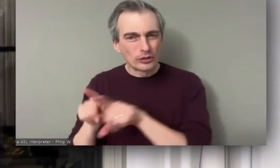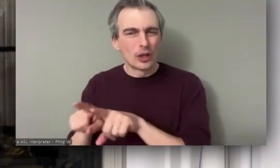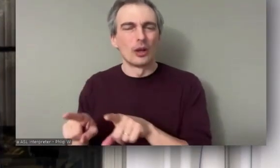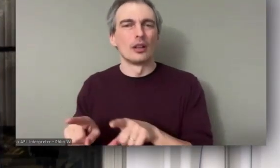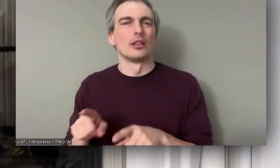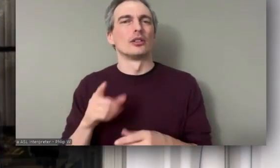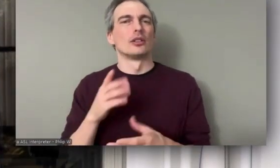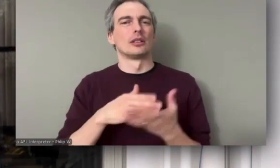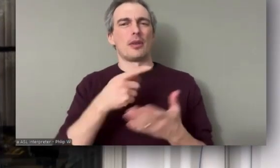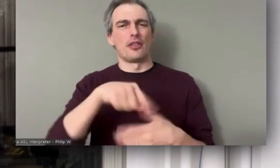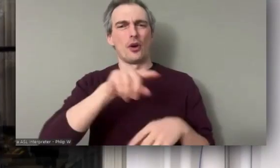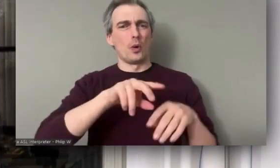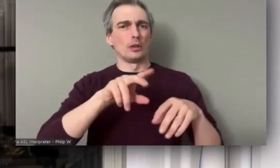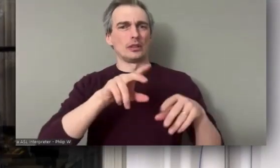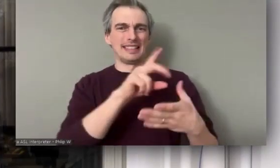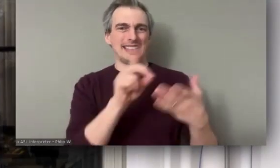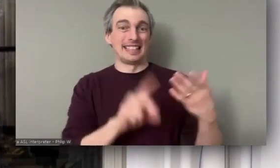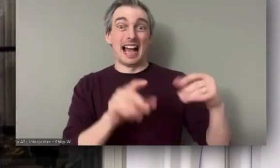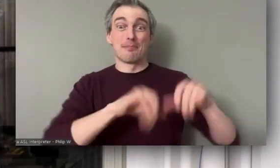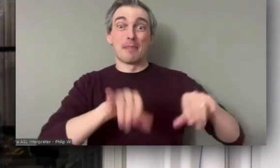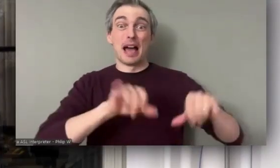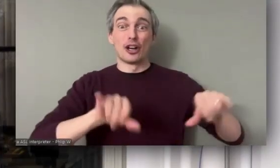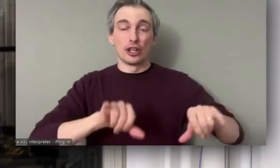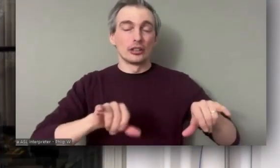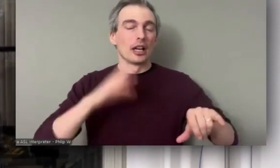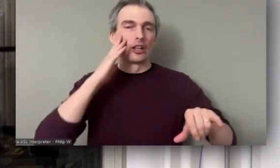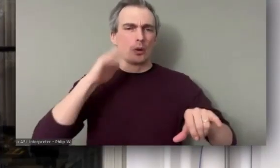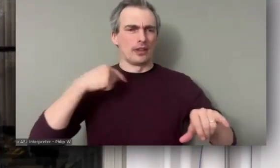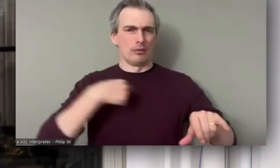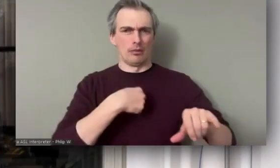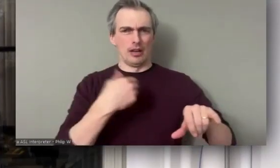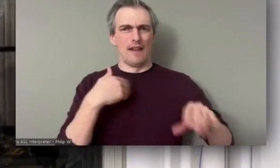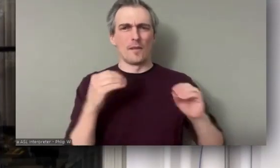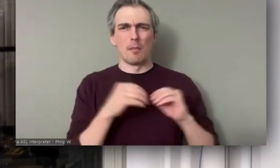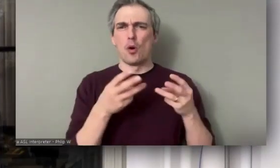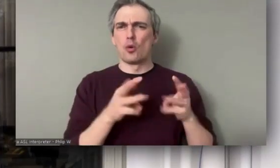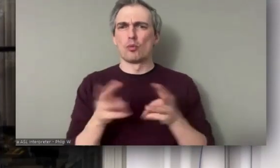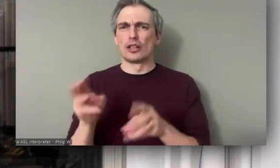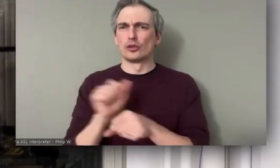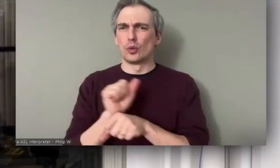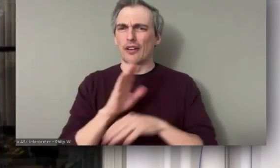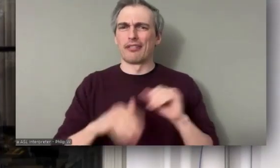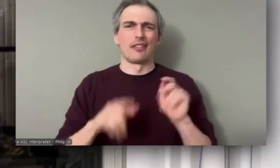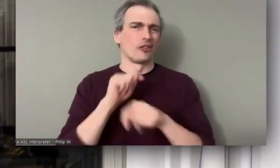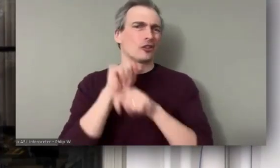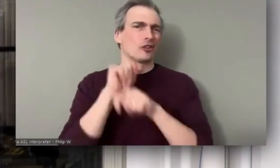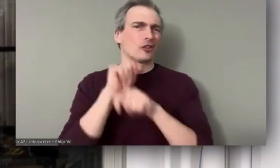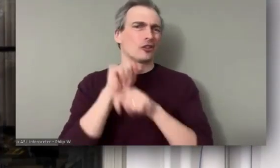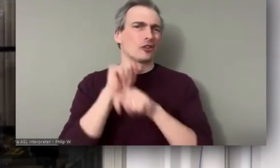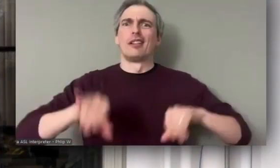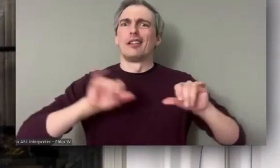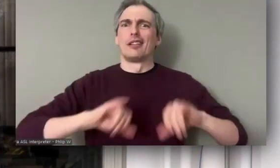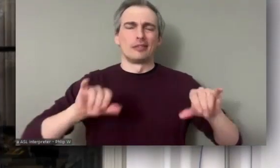We have more ways to work than just... The traditional. So I guess since VR you have to build it all yourself. Okay.